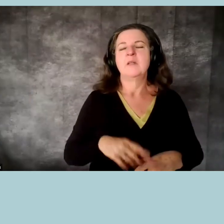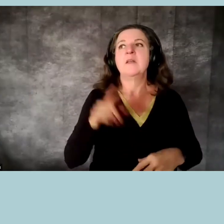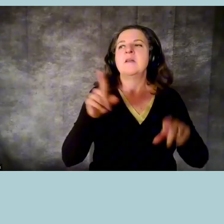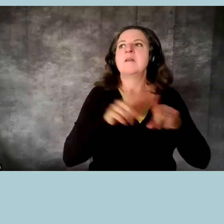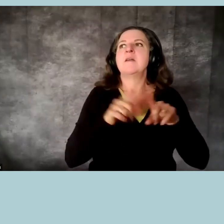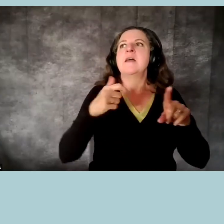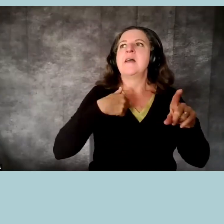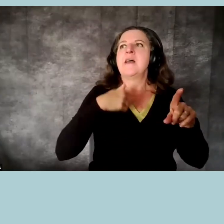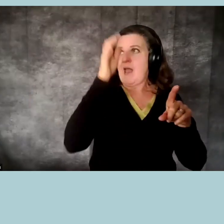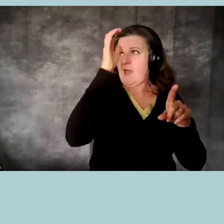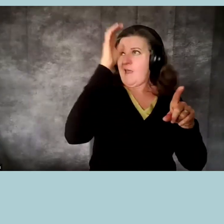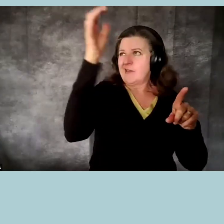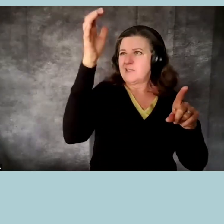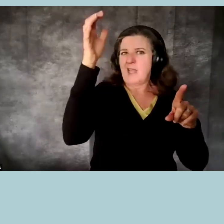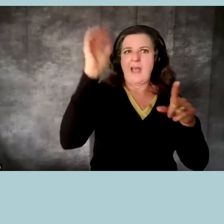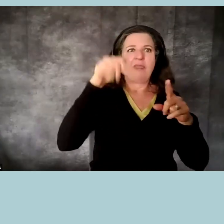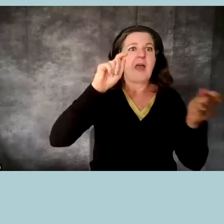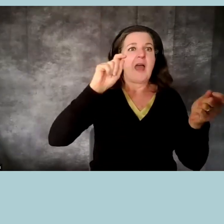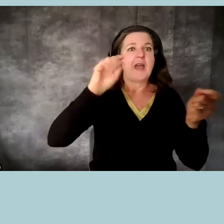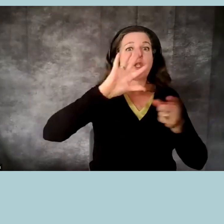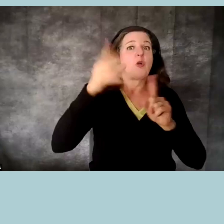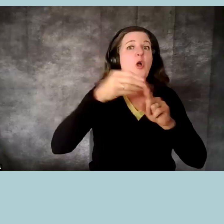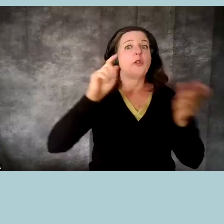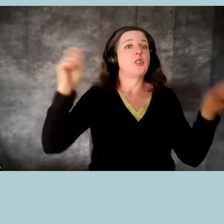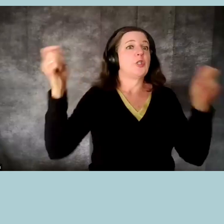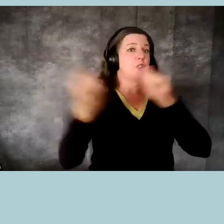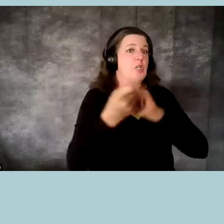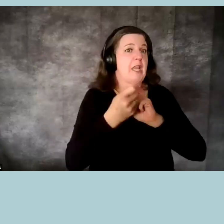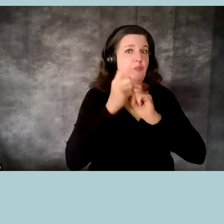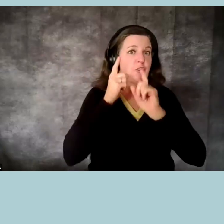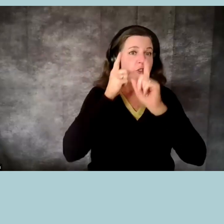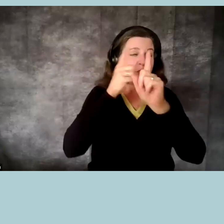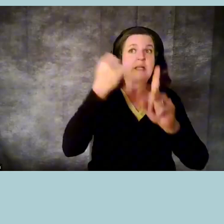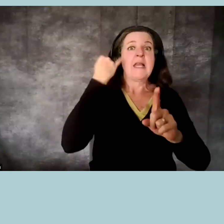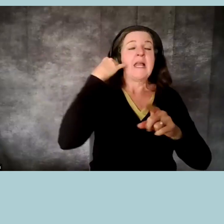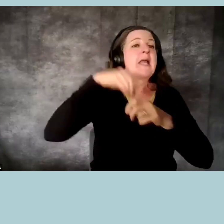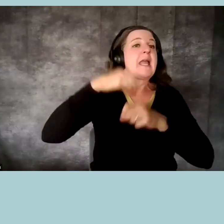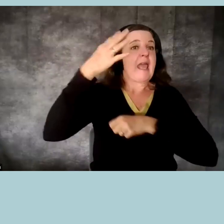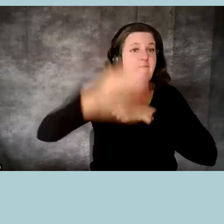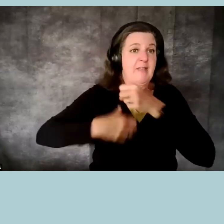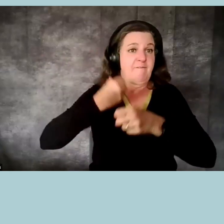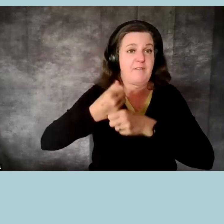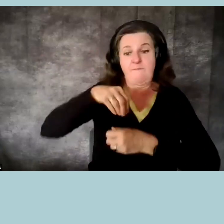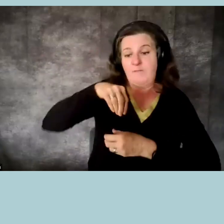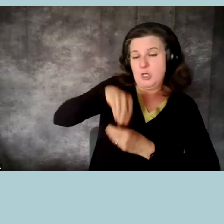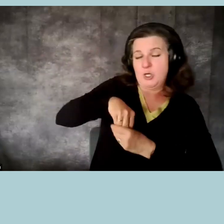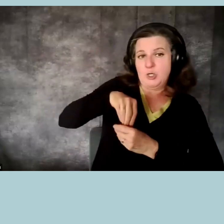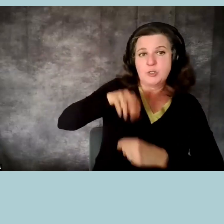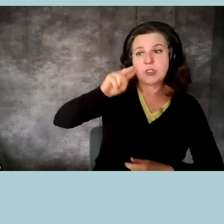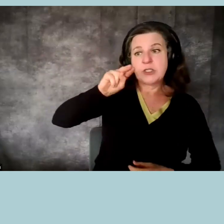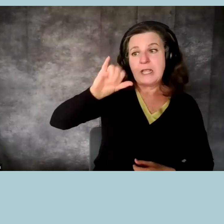a culture change initiative, if in five years, internally to NIH, this is well known, and we've